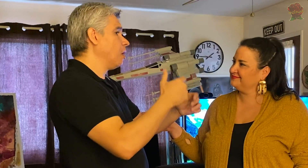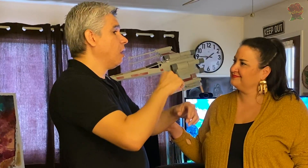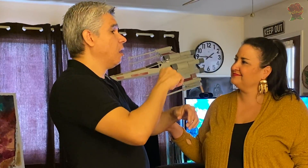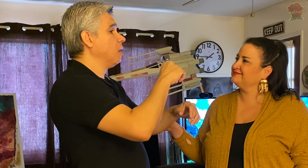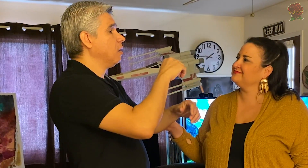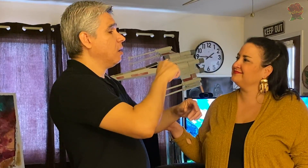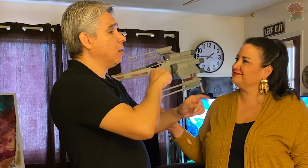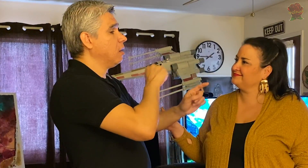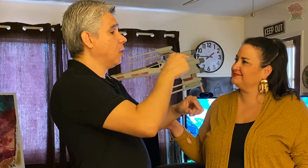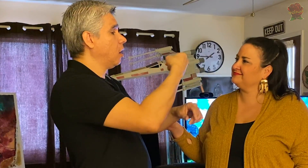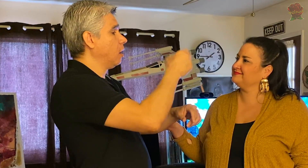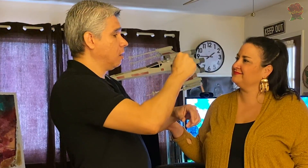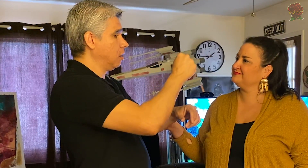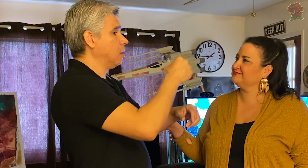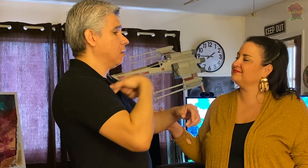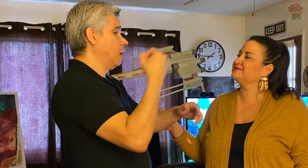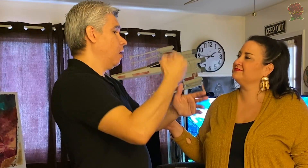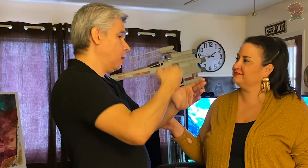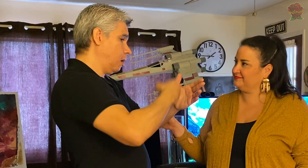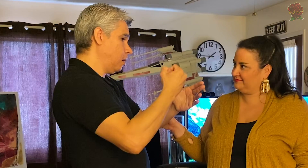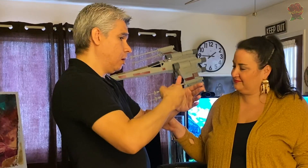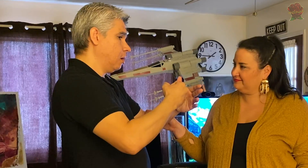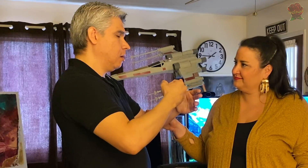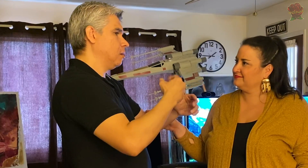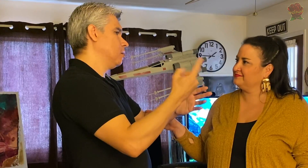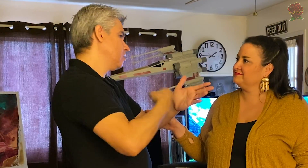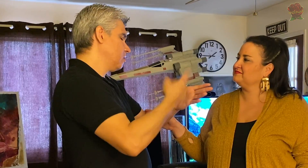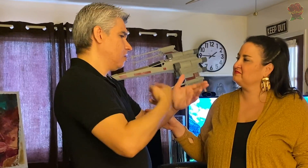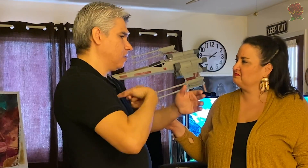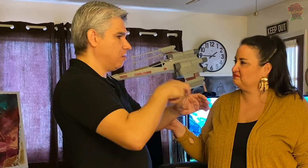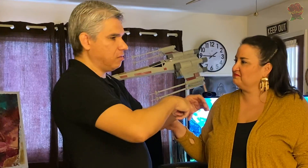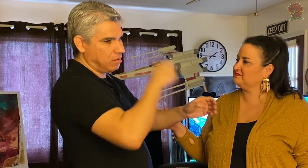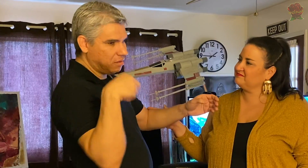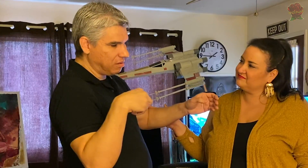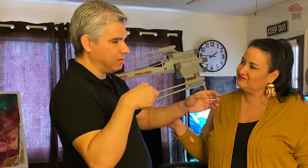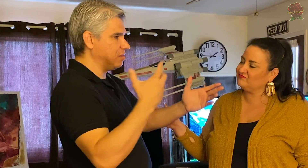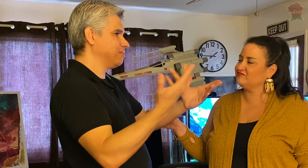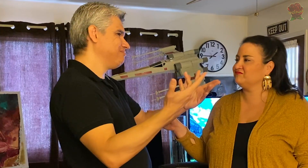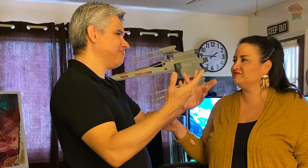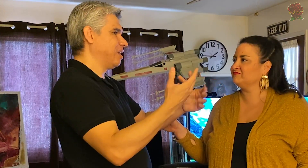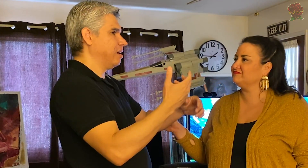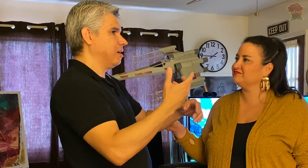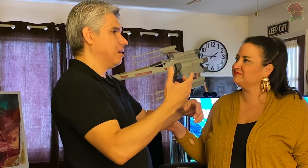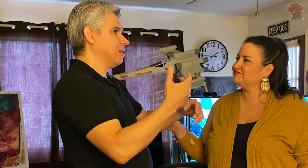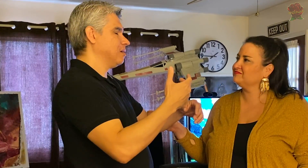In high school I started art but backed out.